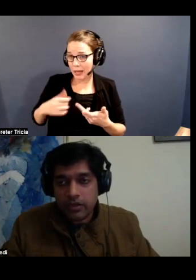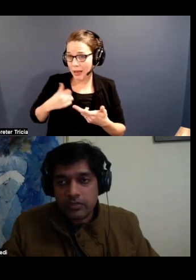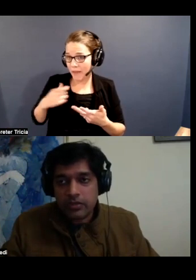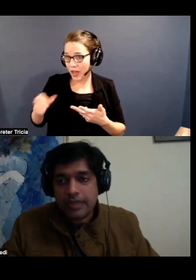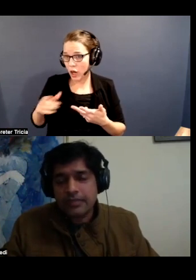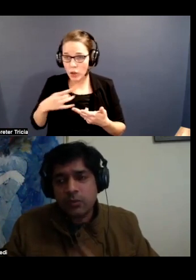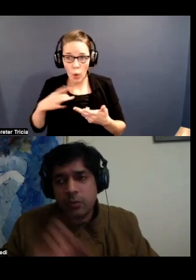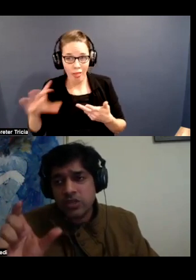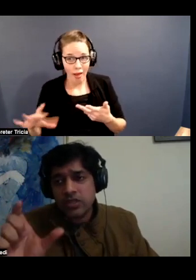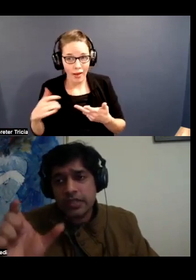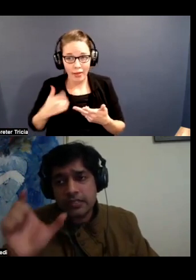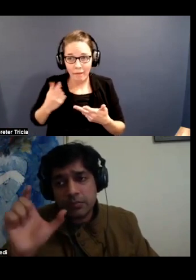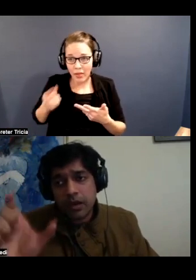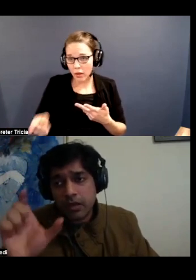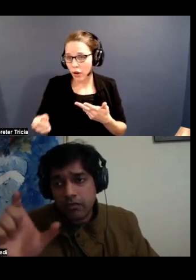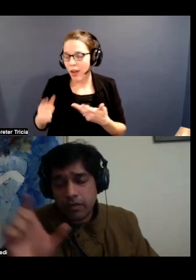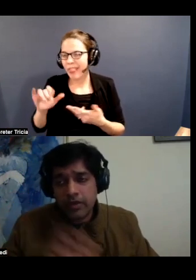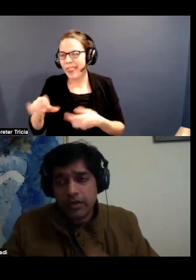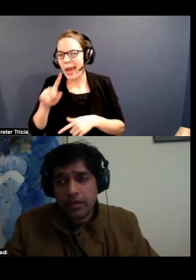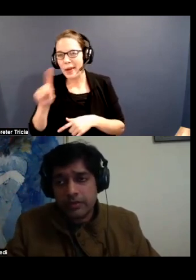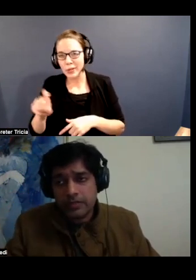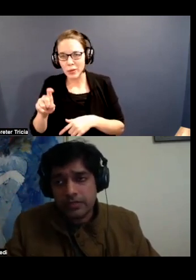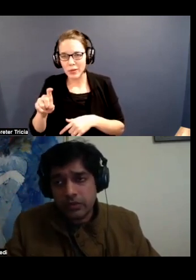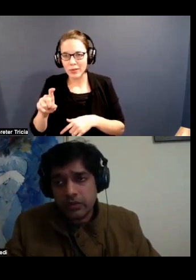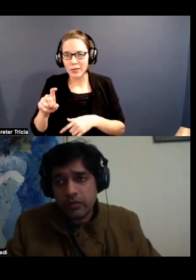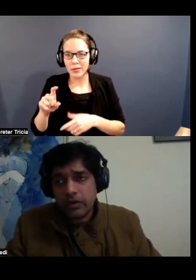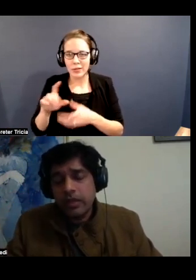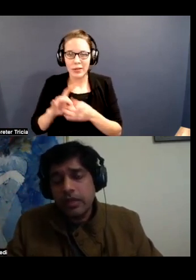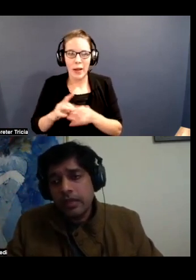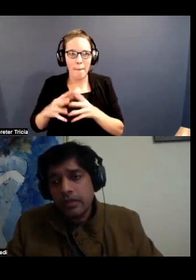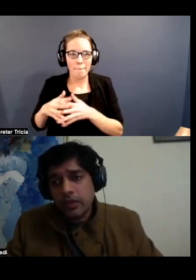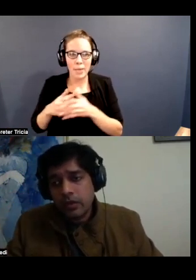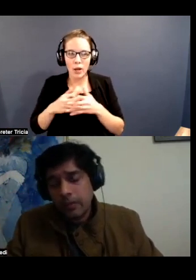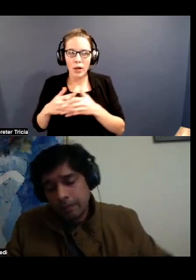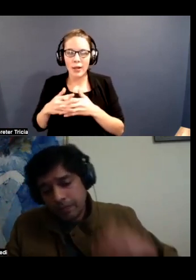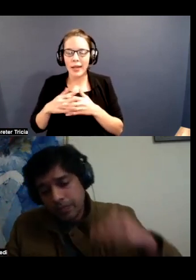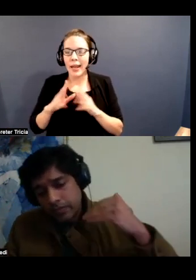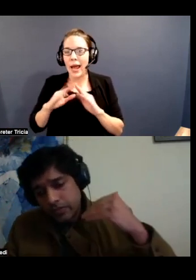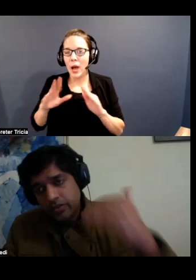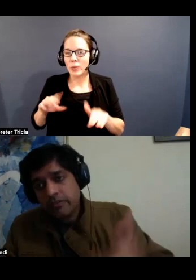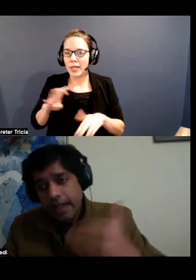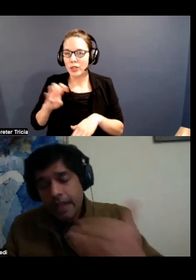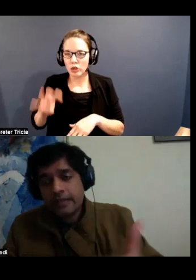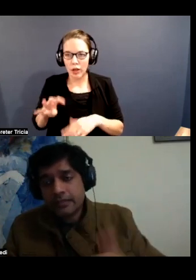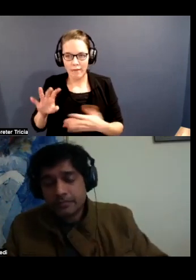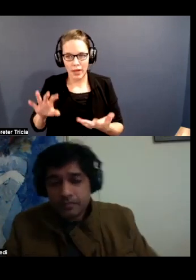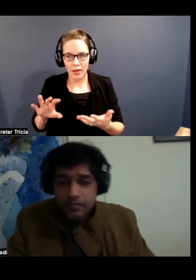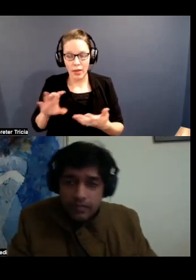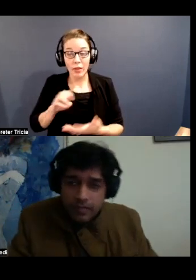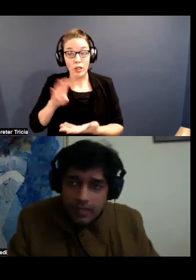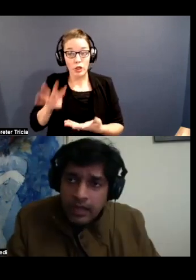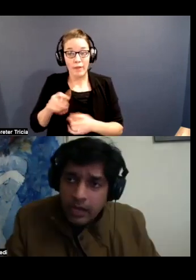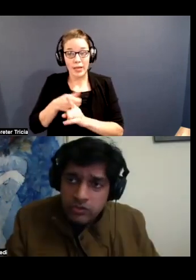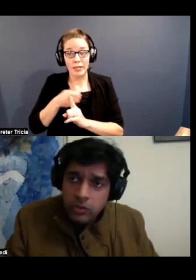So that's a question that is part of American Housing Survey. The survey asked householders